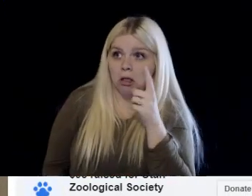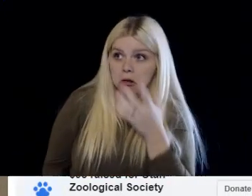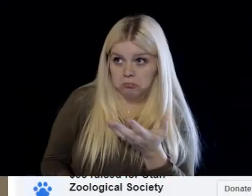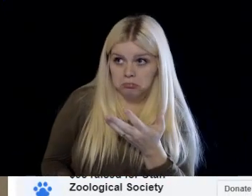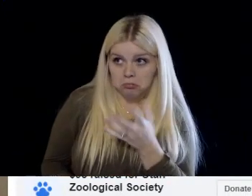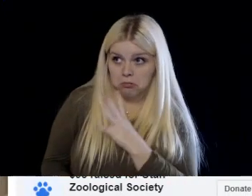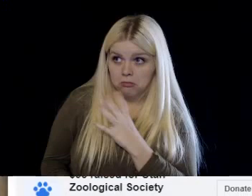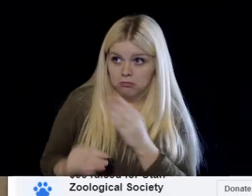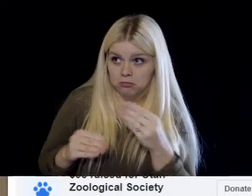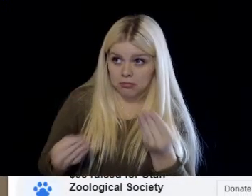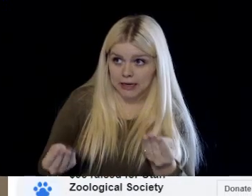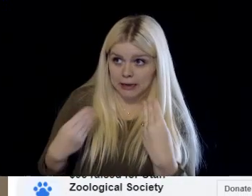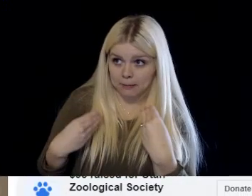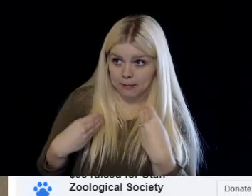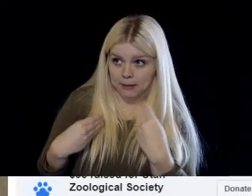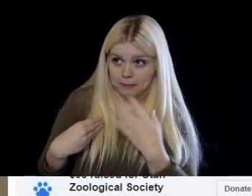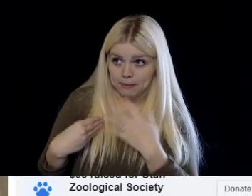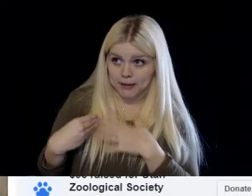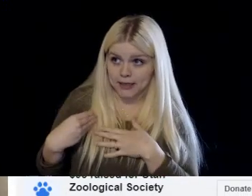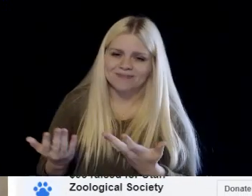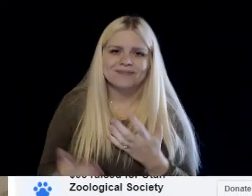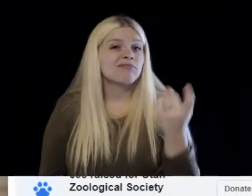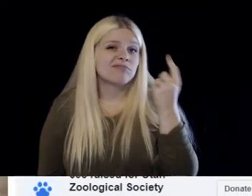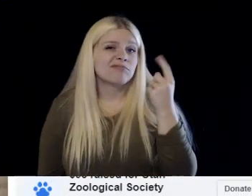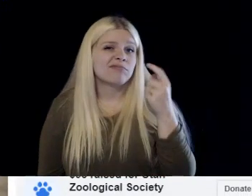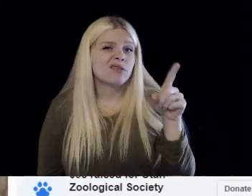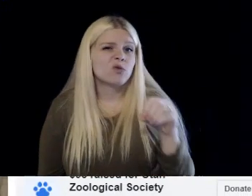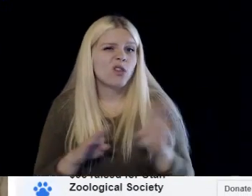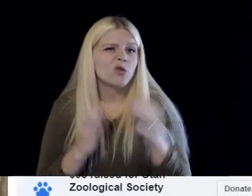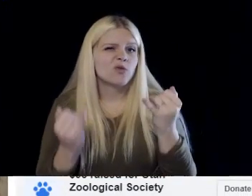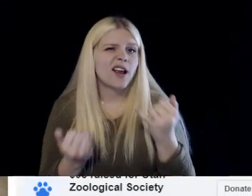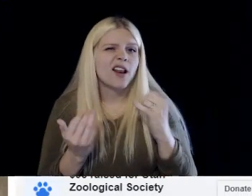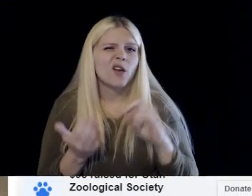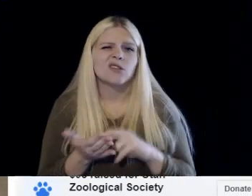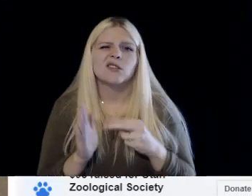Michelle: Um so right now, with the zoo being closed, we have different hours. So we've just shifted